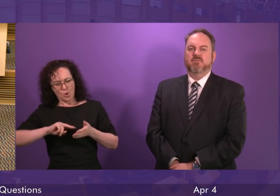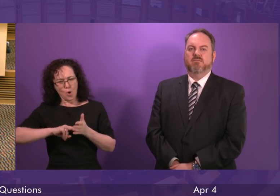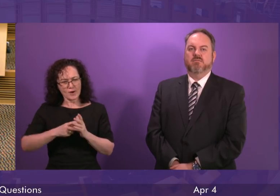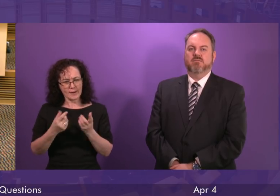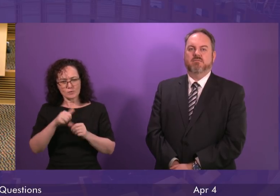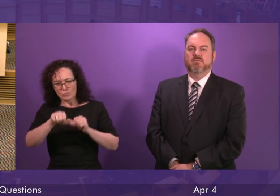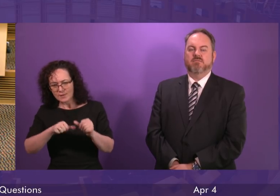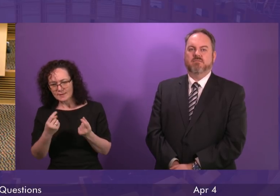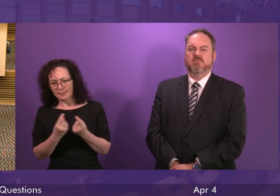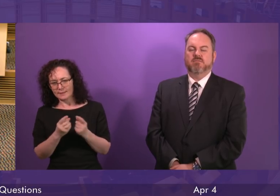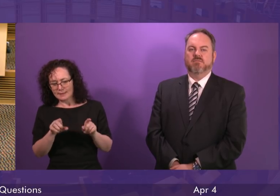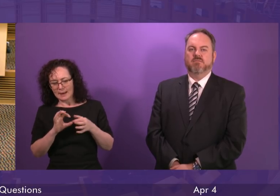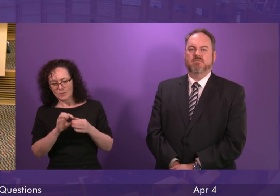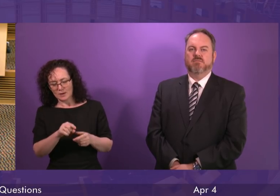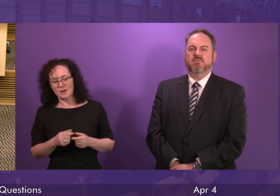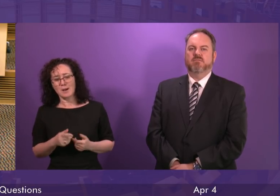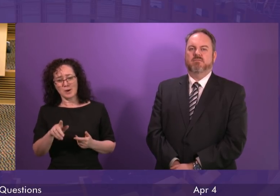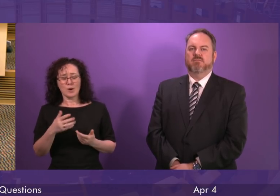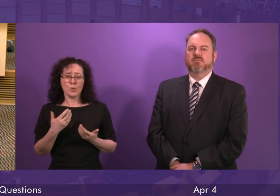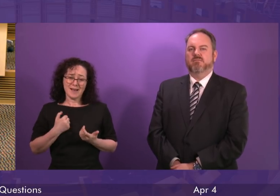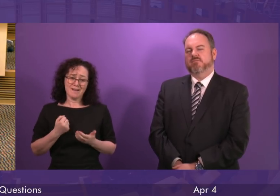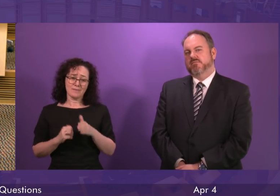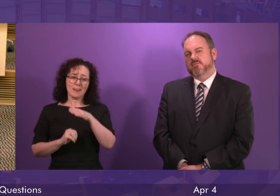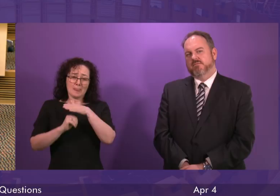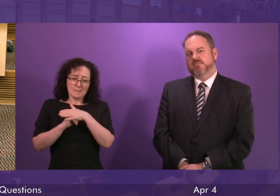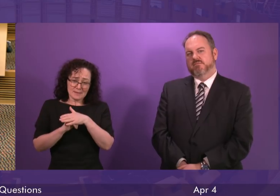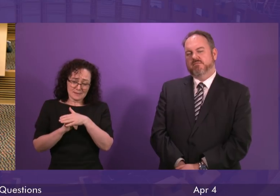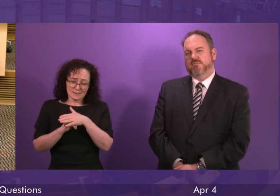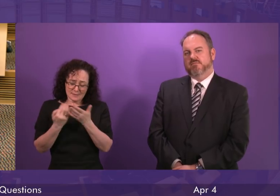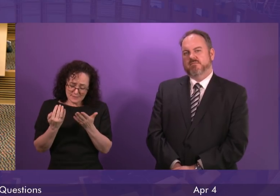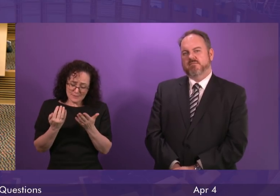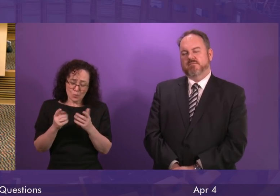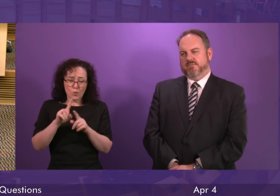ago, we must recognise that there are limitations on public health outcomes associated with